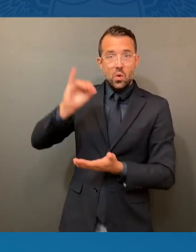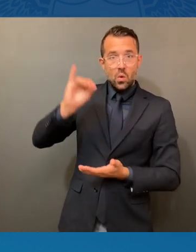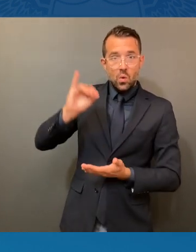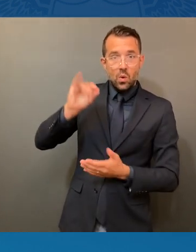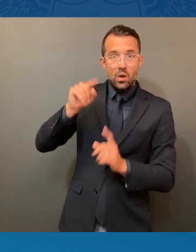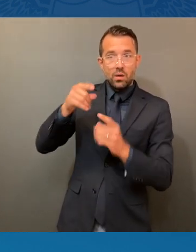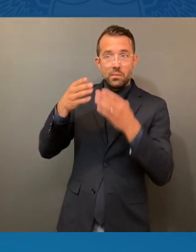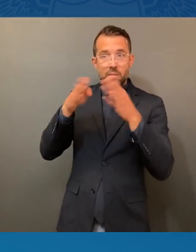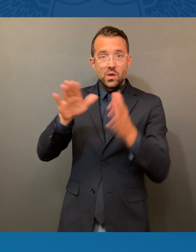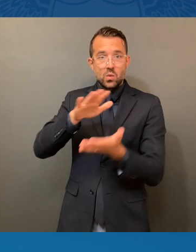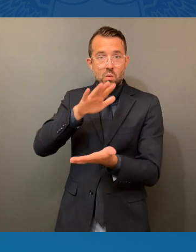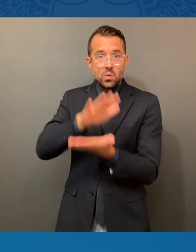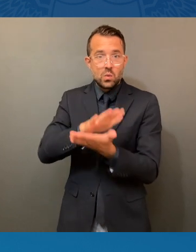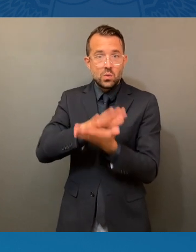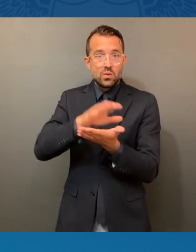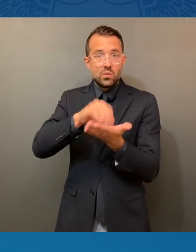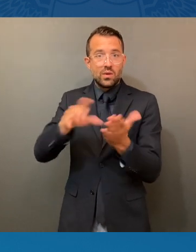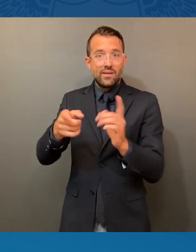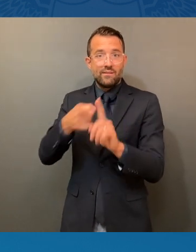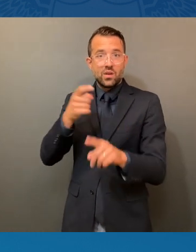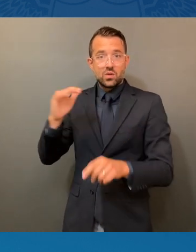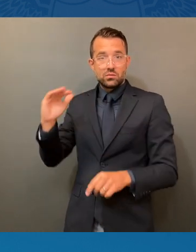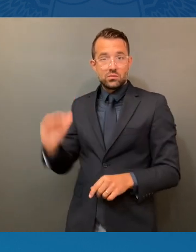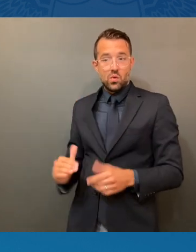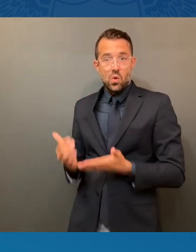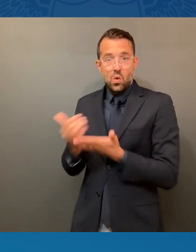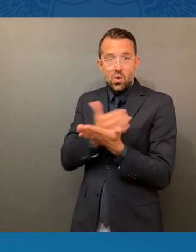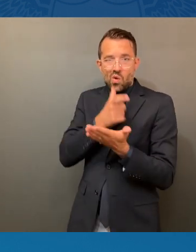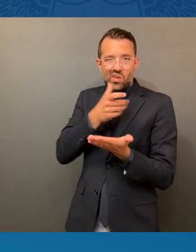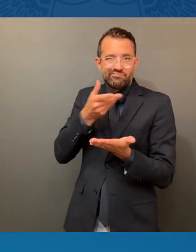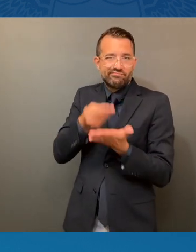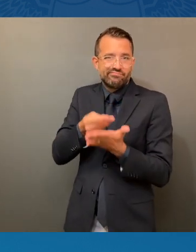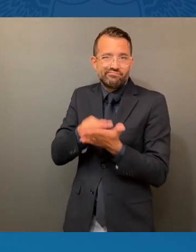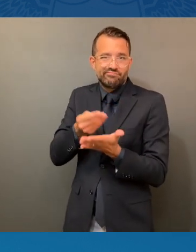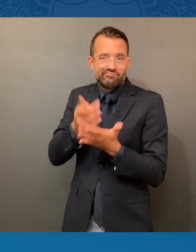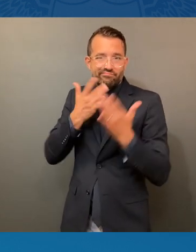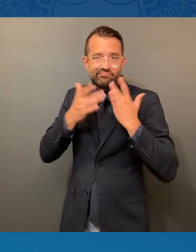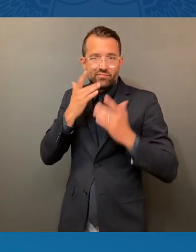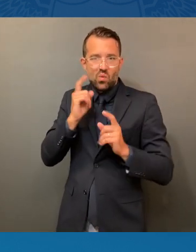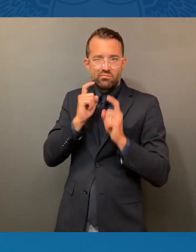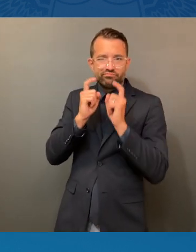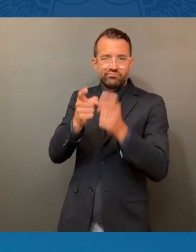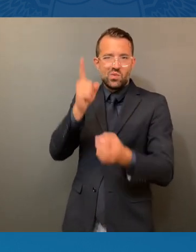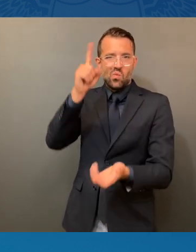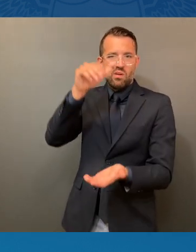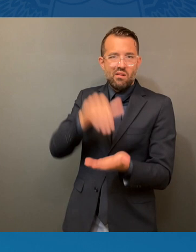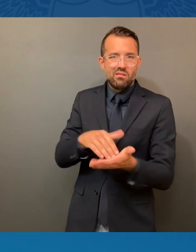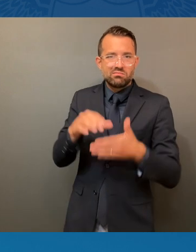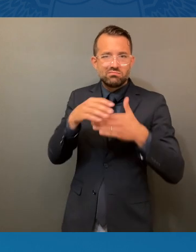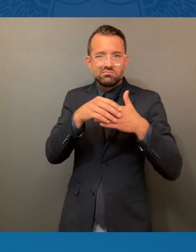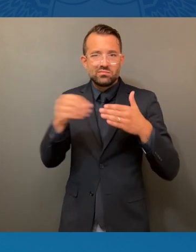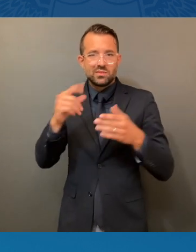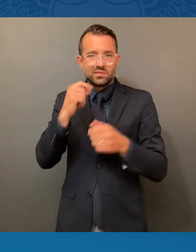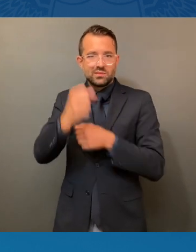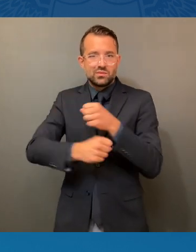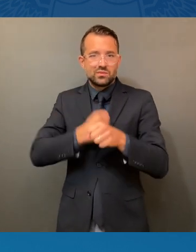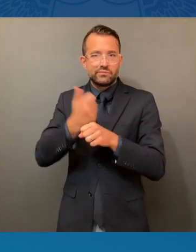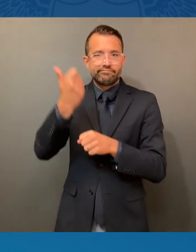families a $1,000 per year scholarship to attend college or learn a trade.